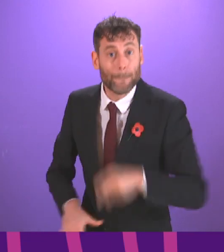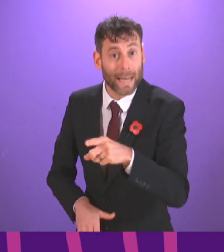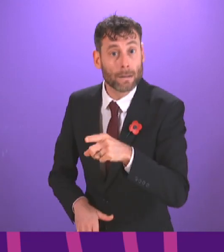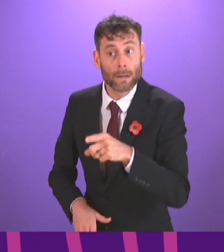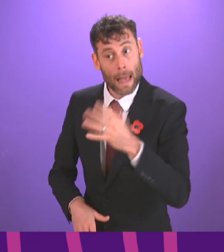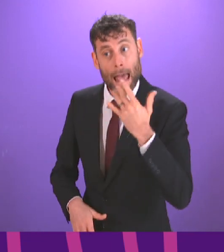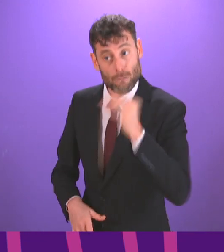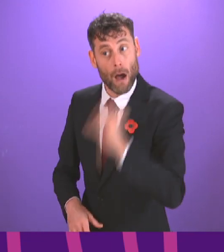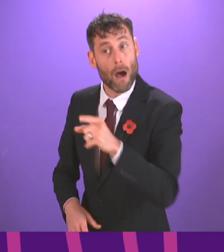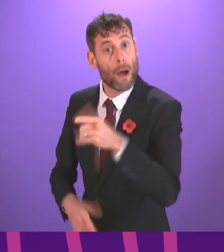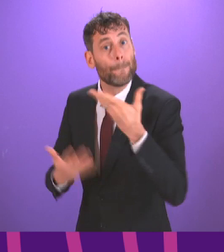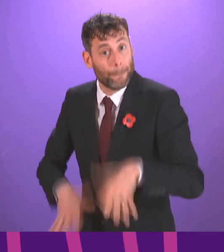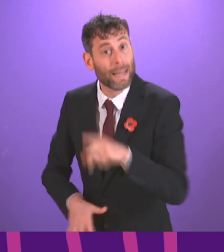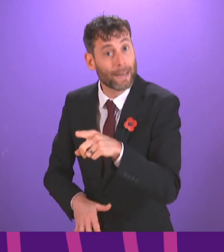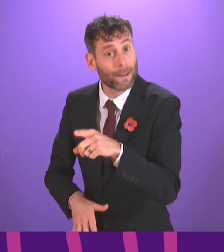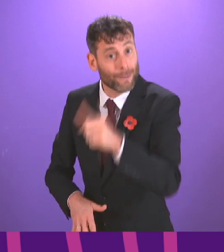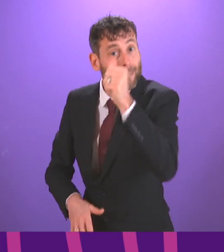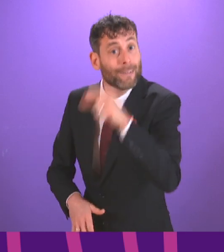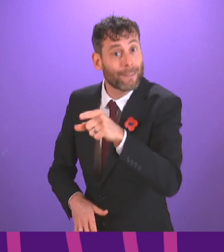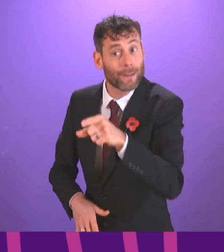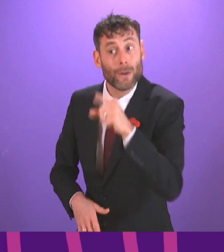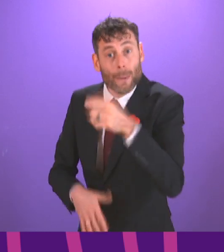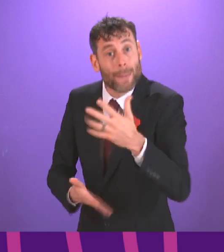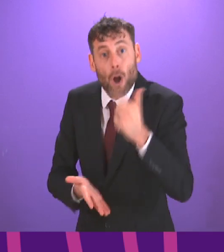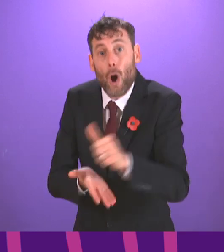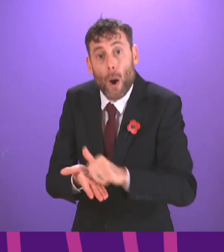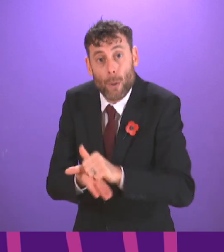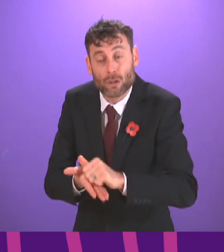for that error has been made. Will the First Minister say those words?